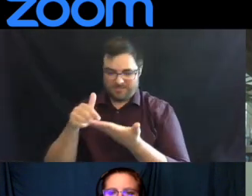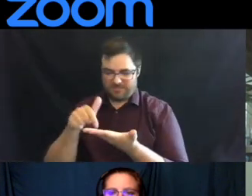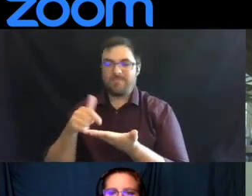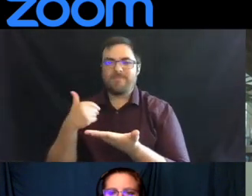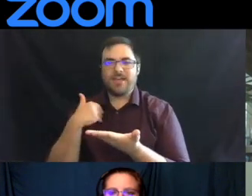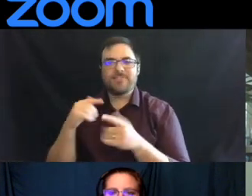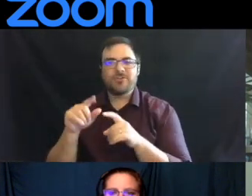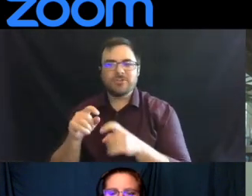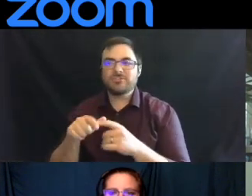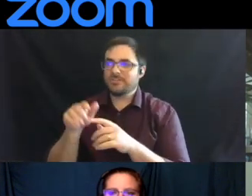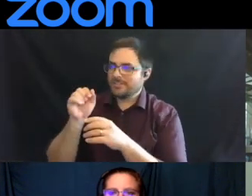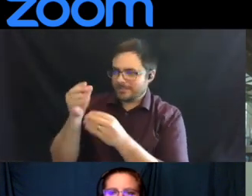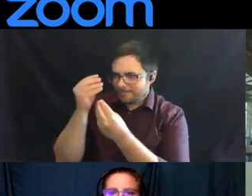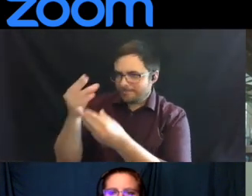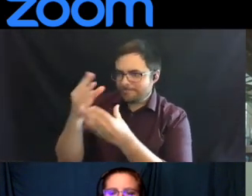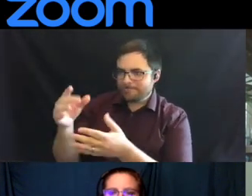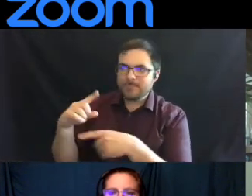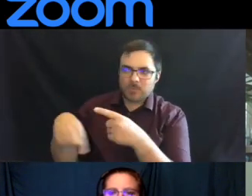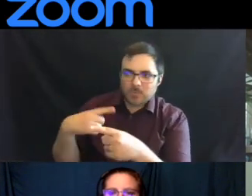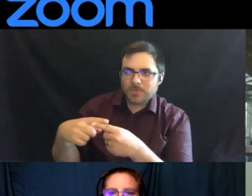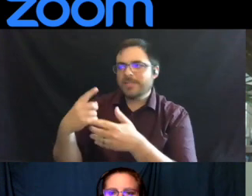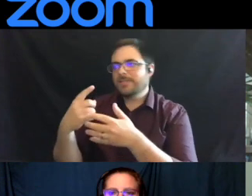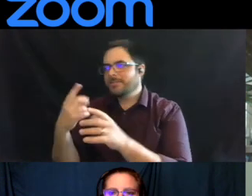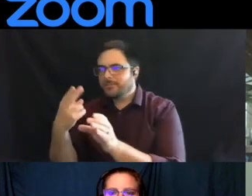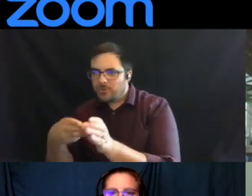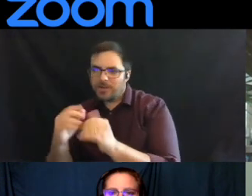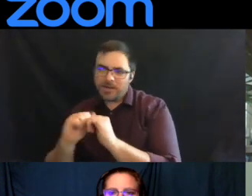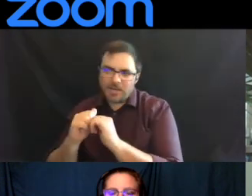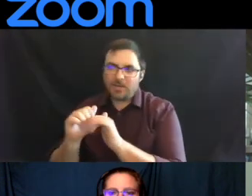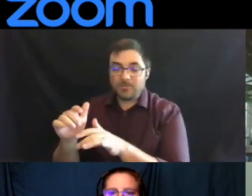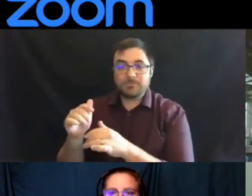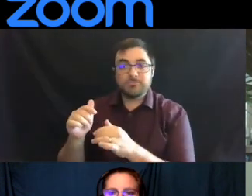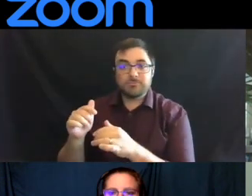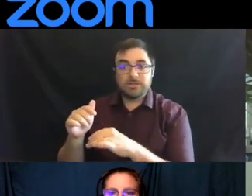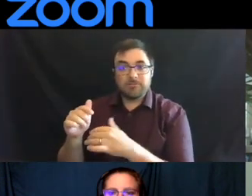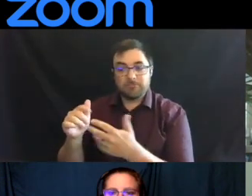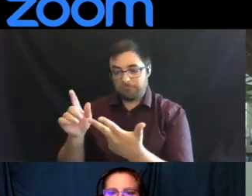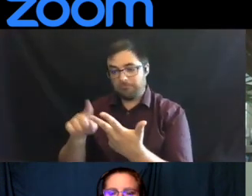sounding board Tuesday, the list serve and we have had families respond to those questionnaires